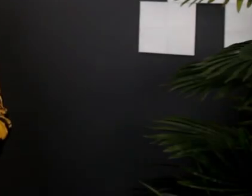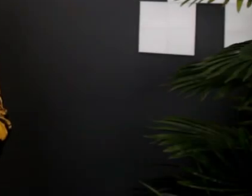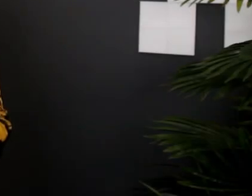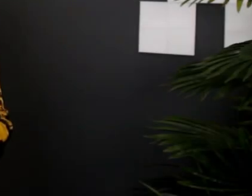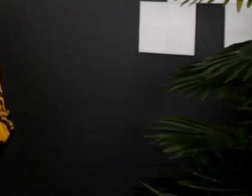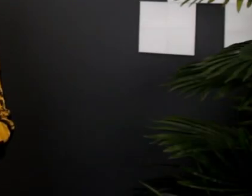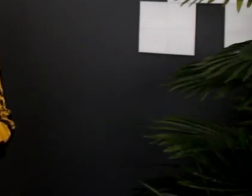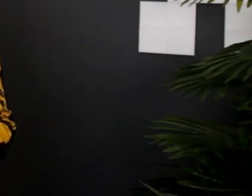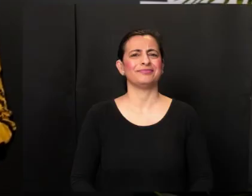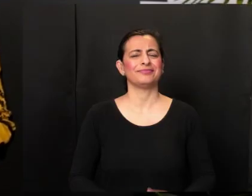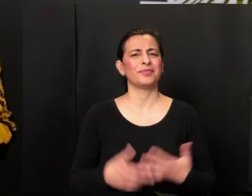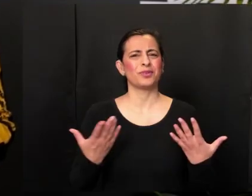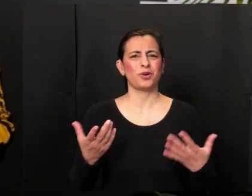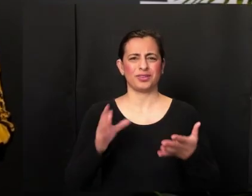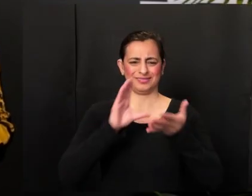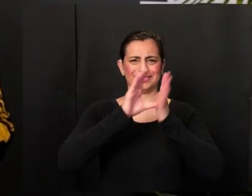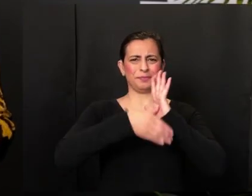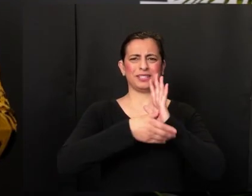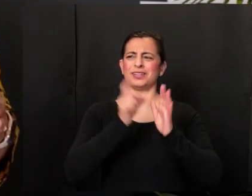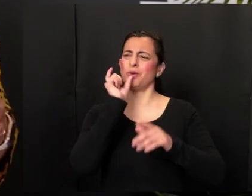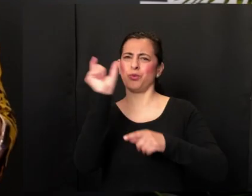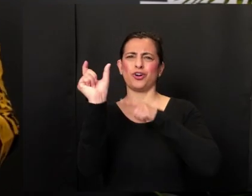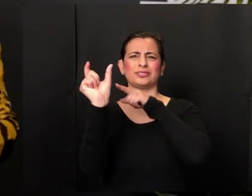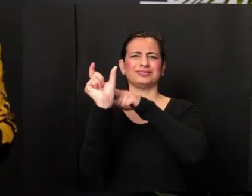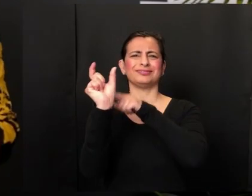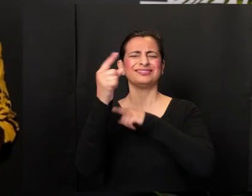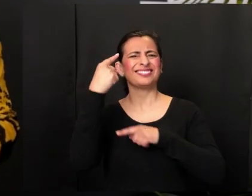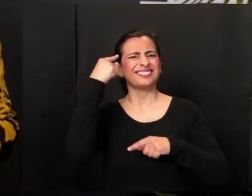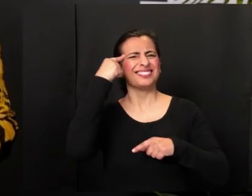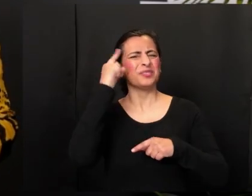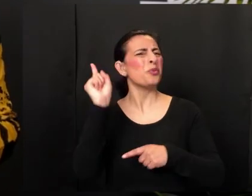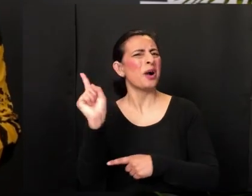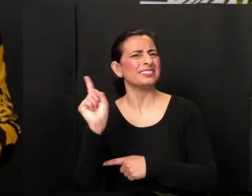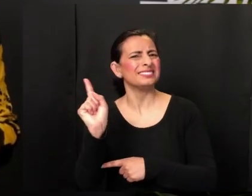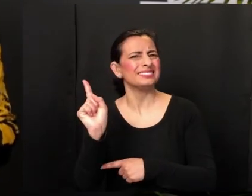What’s the first thing that comes into your mind when I say the word ‘disabled’?